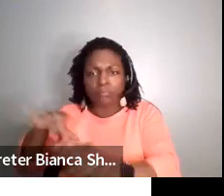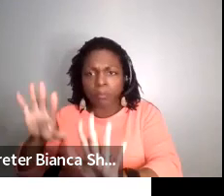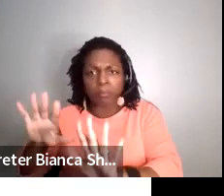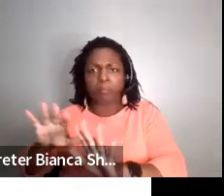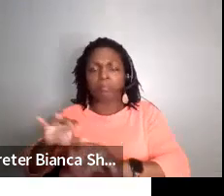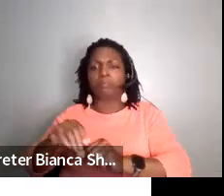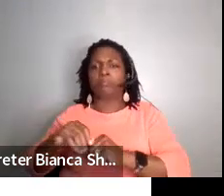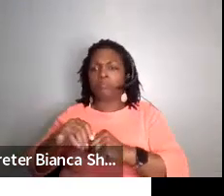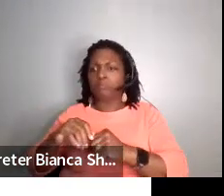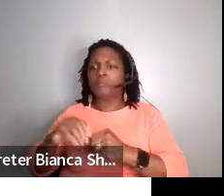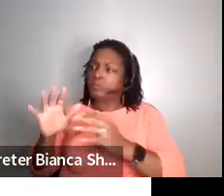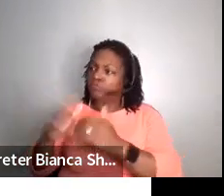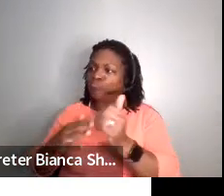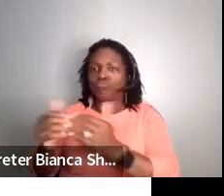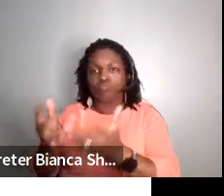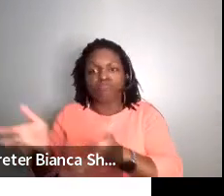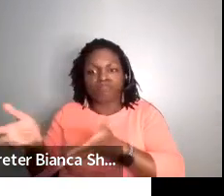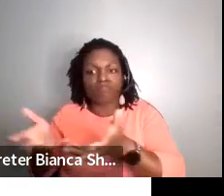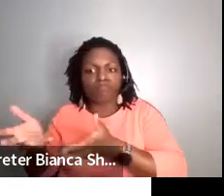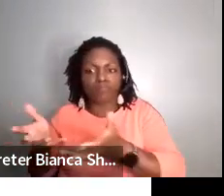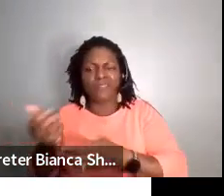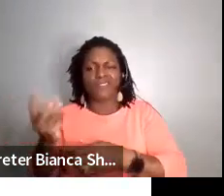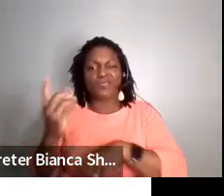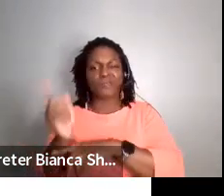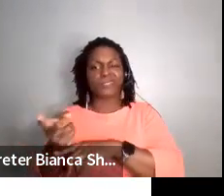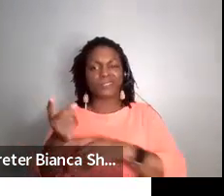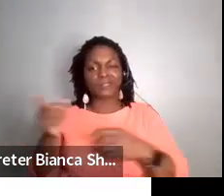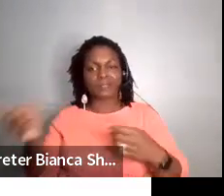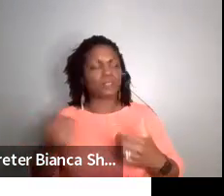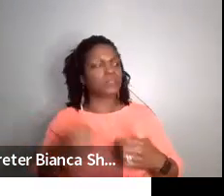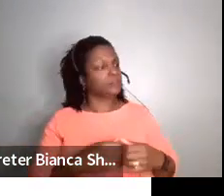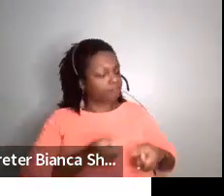After a few minutes they began to talk, and they said, Well, I am a medication.